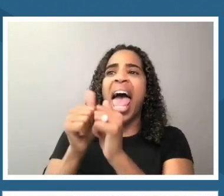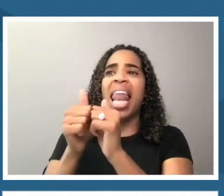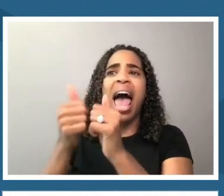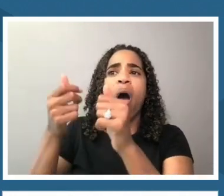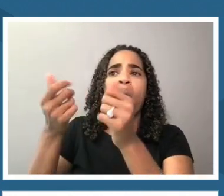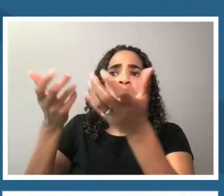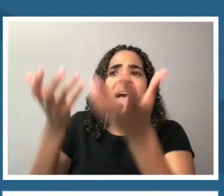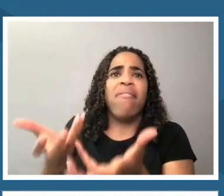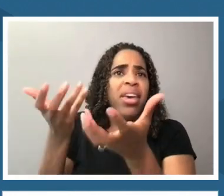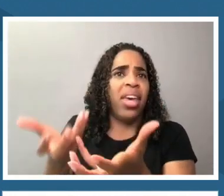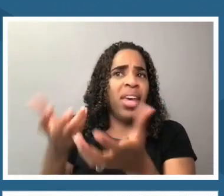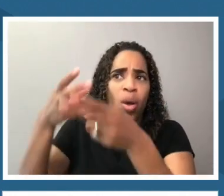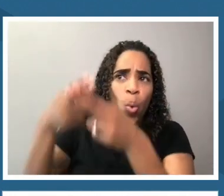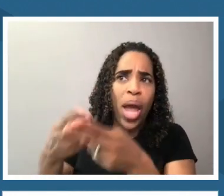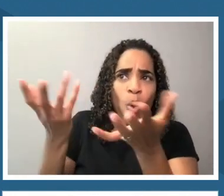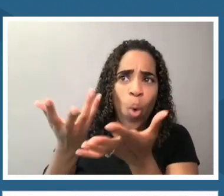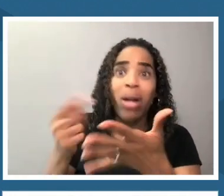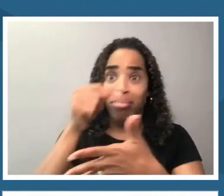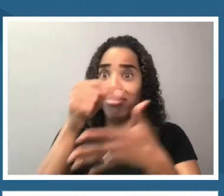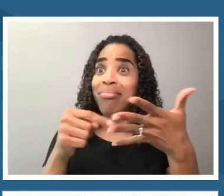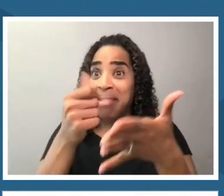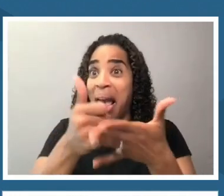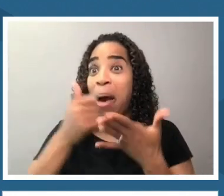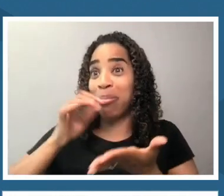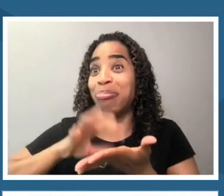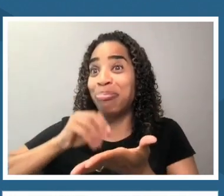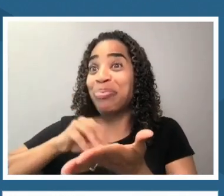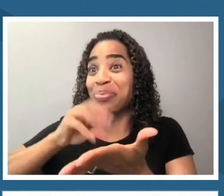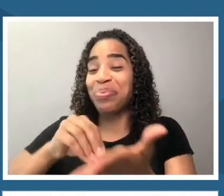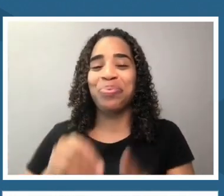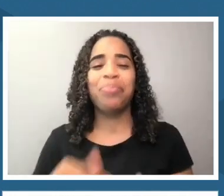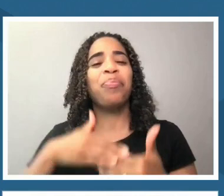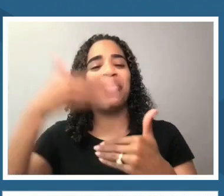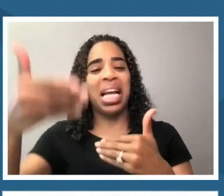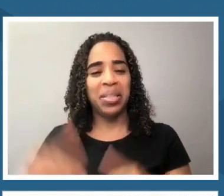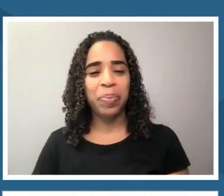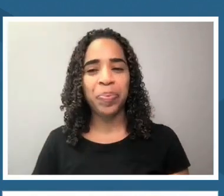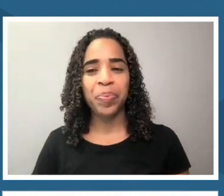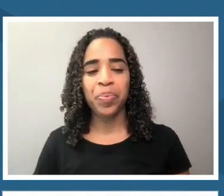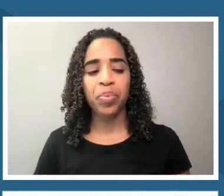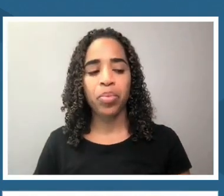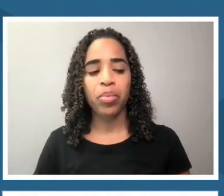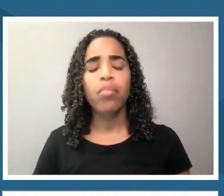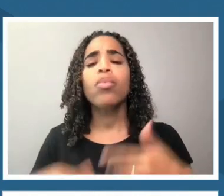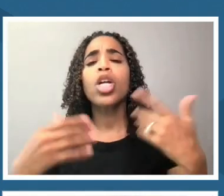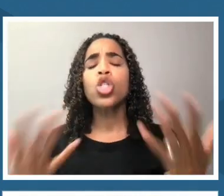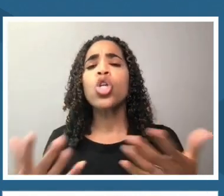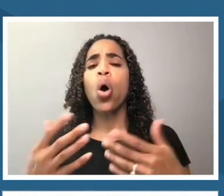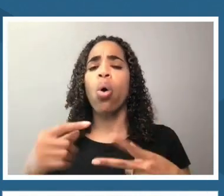next slide please so why